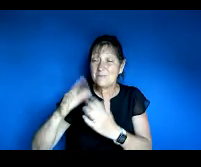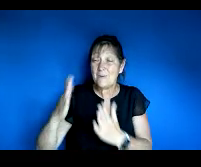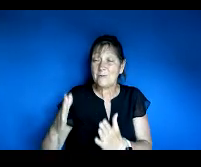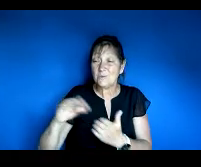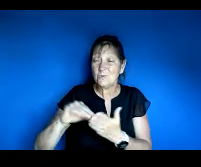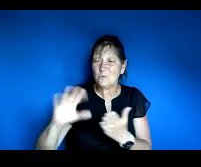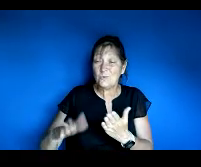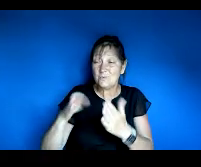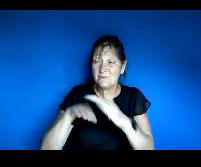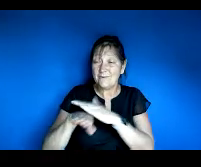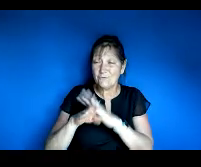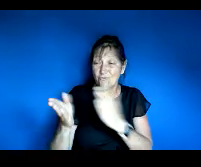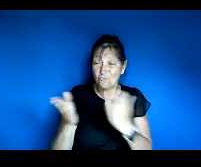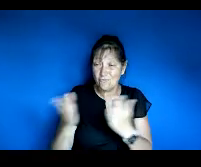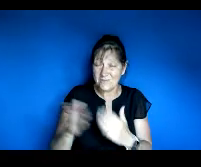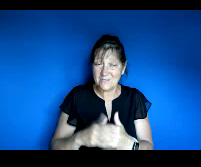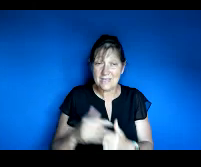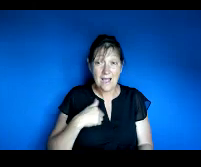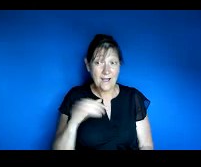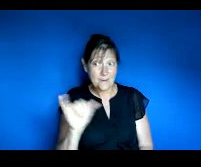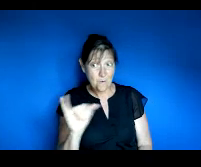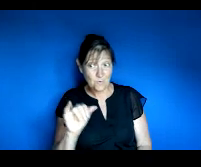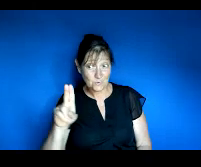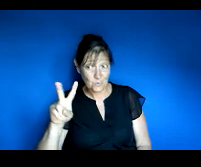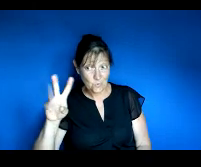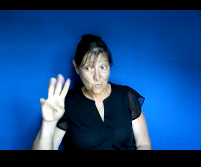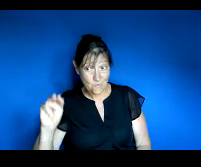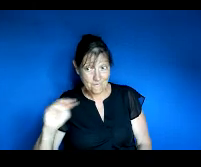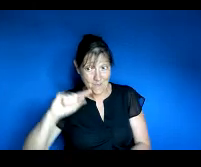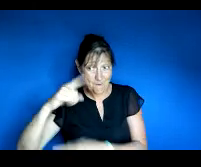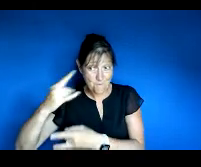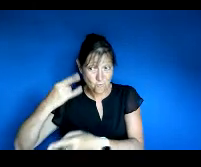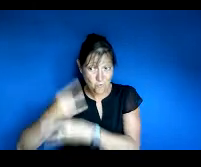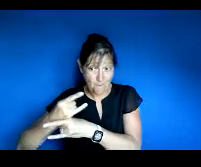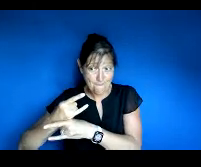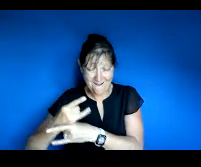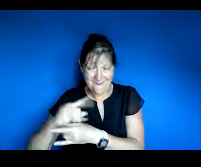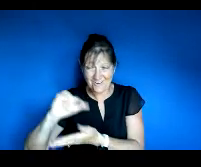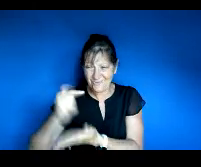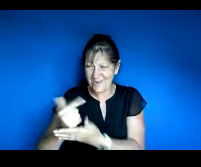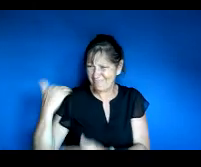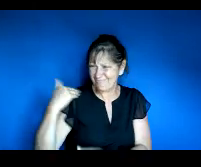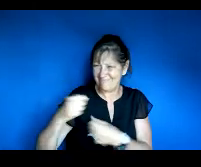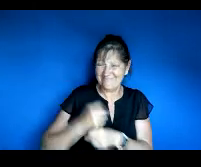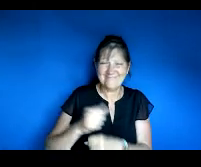I am actually also a UVM alumnus. I graduated back in 1996.